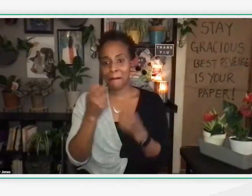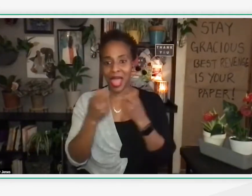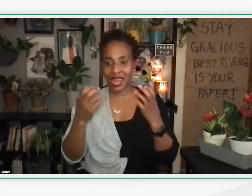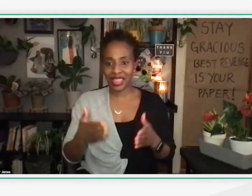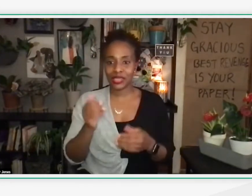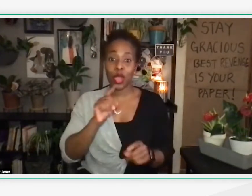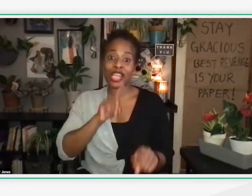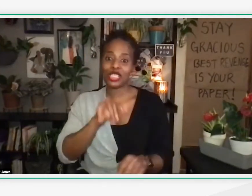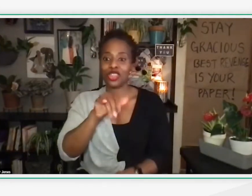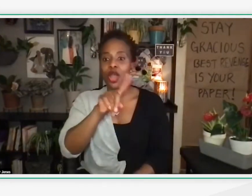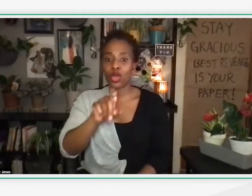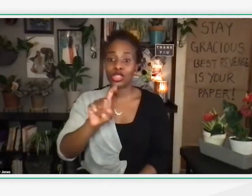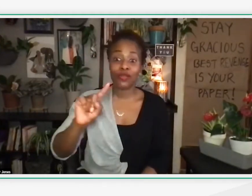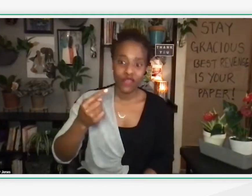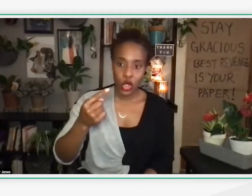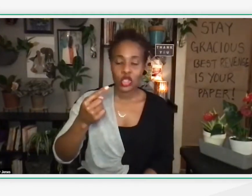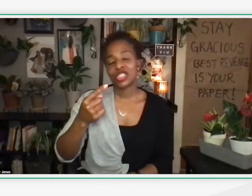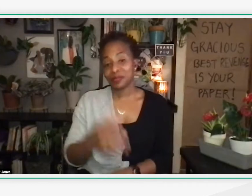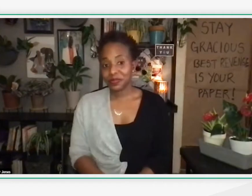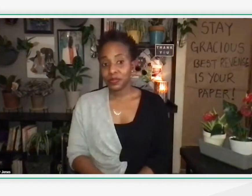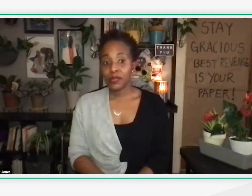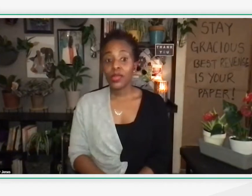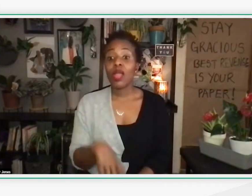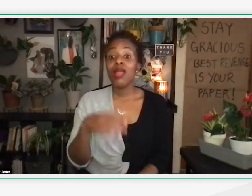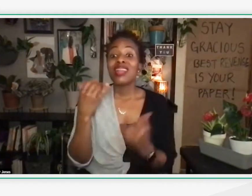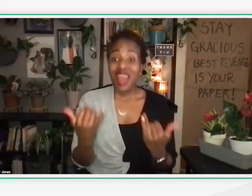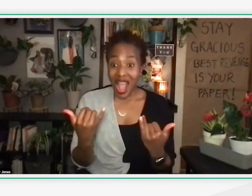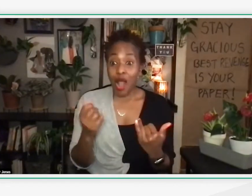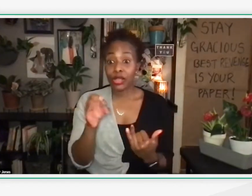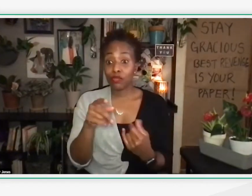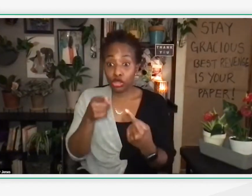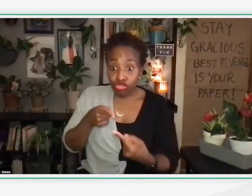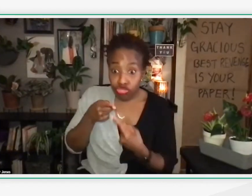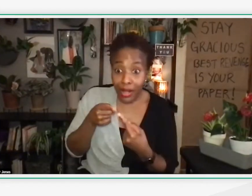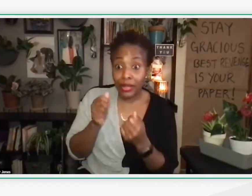the question will rise to the top of the priority list, so that it would get answered first.